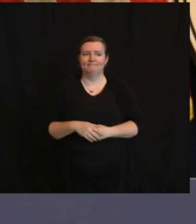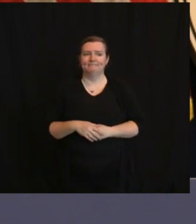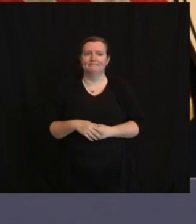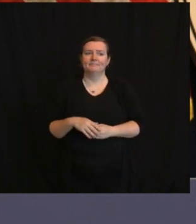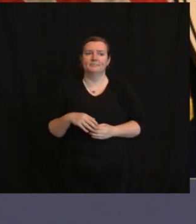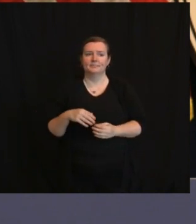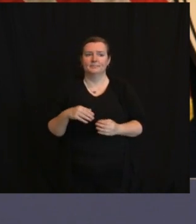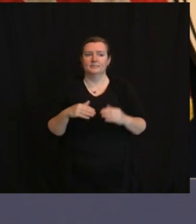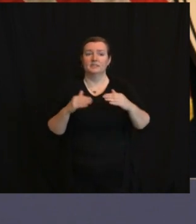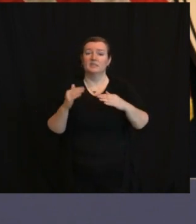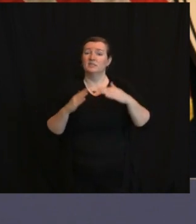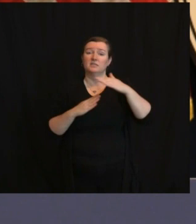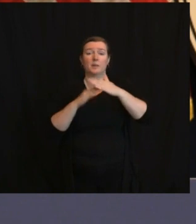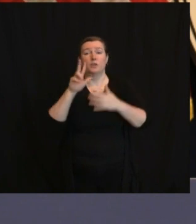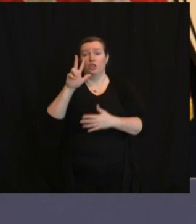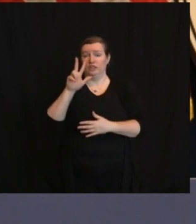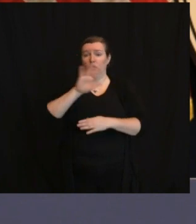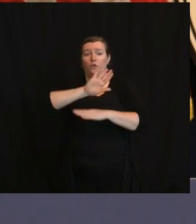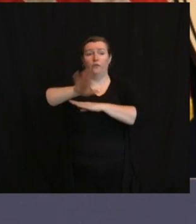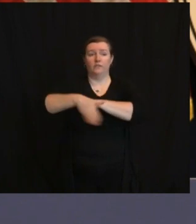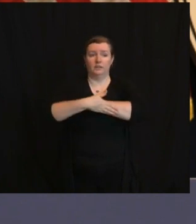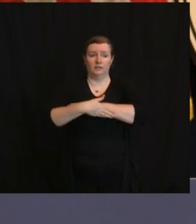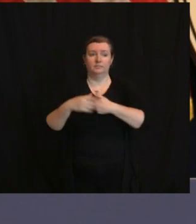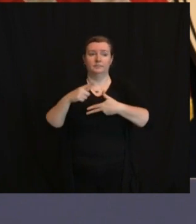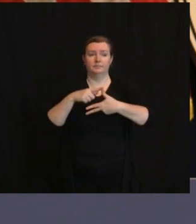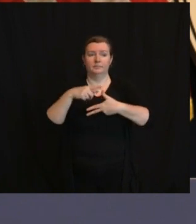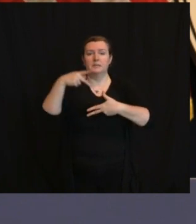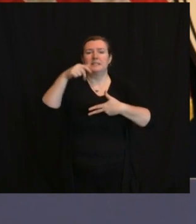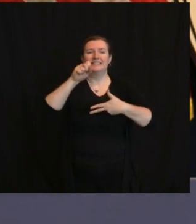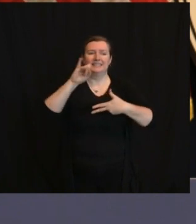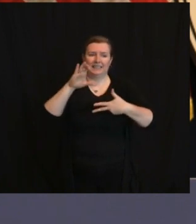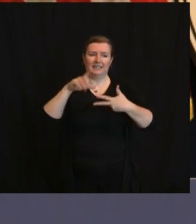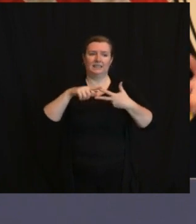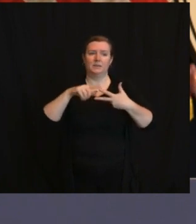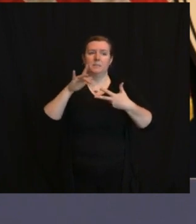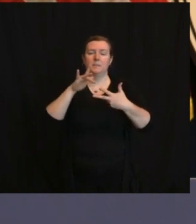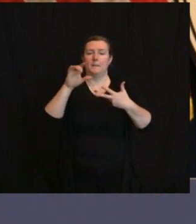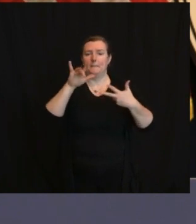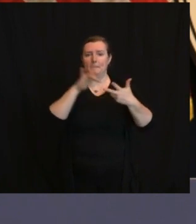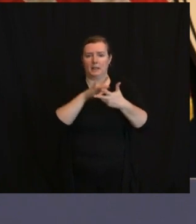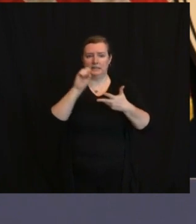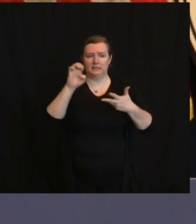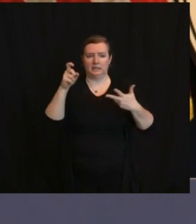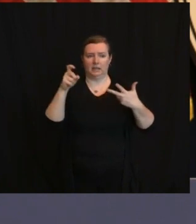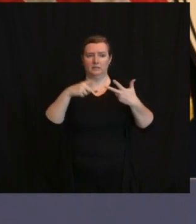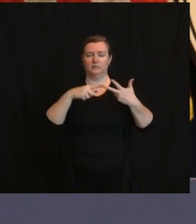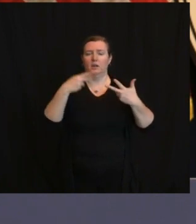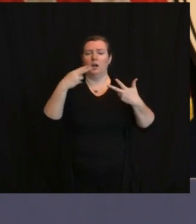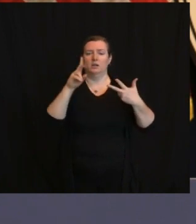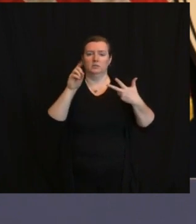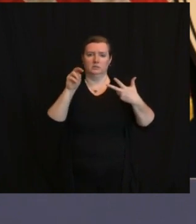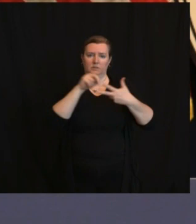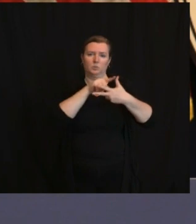ESSEX, PASSAIC -- UNION, PASSAIC IN THAT ORDER. NEW CASES TOP THREE COUNTIES IN THE OVERNIGHTS ARE PASSAIC